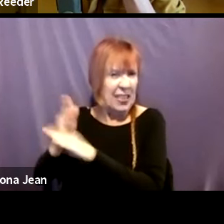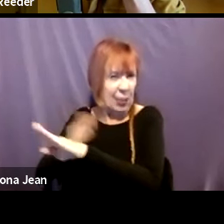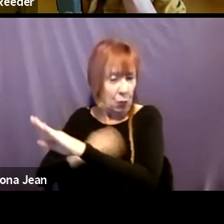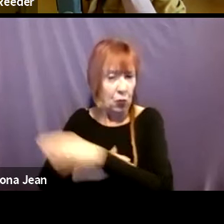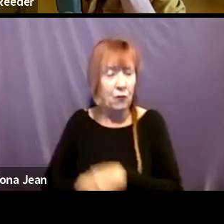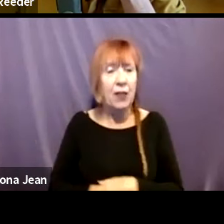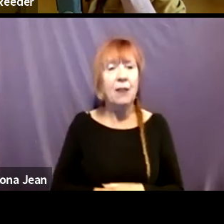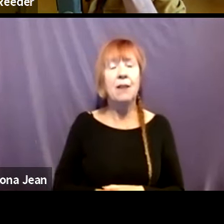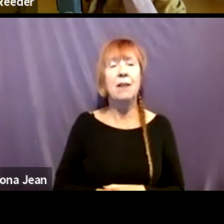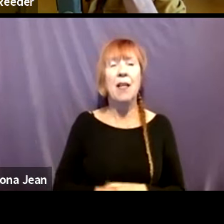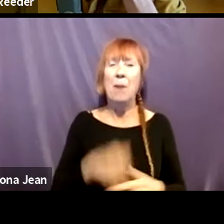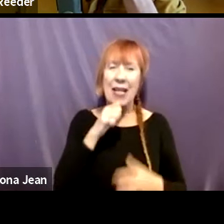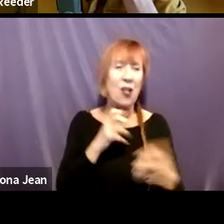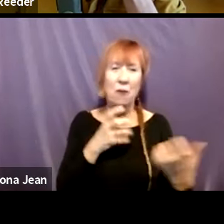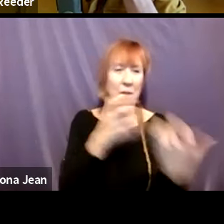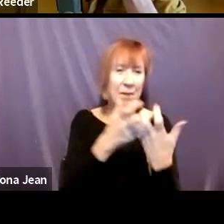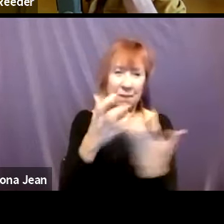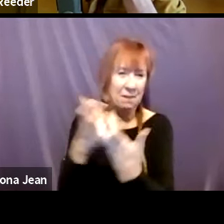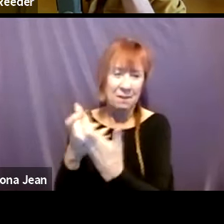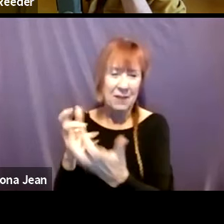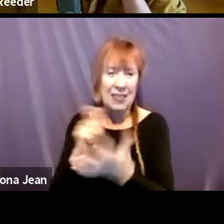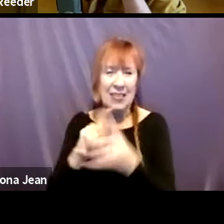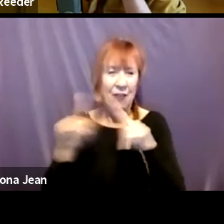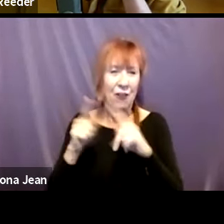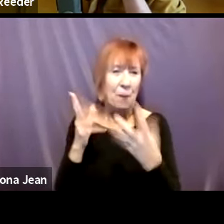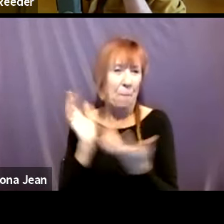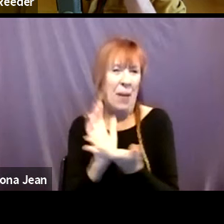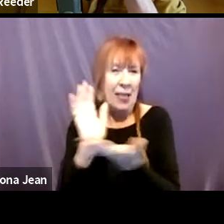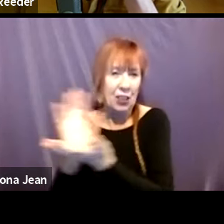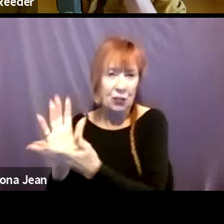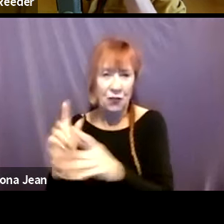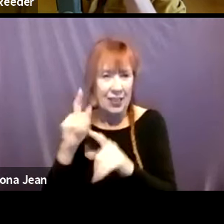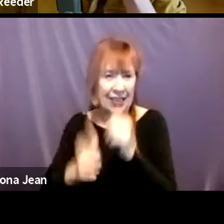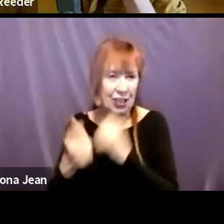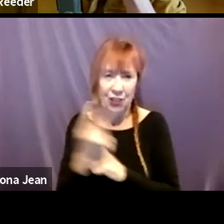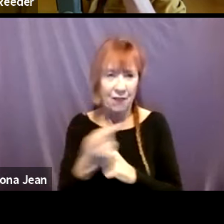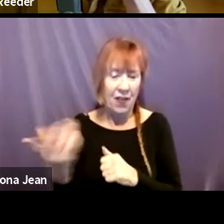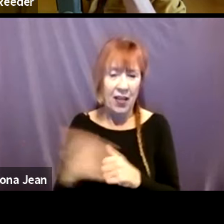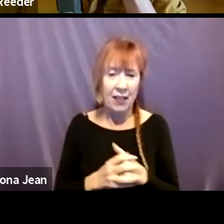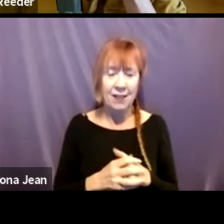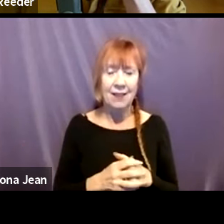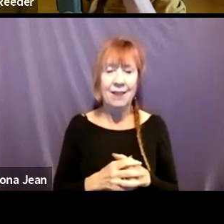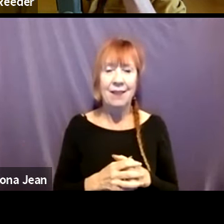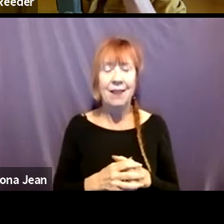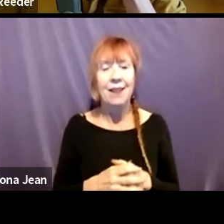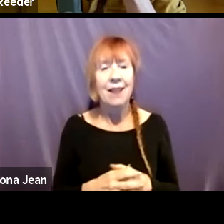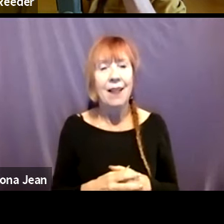Oh, I'm sorry. Oh, go ahead, sorry. Oh, I was just gonna say really quickly, the only time that I've adjusted or revised something